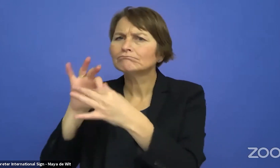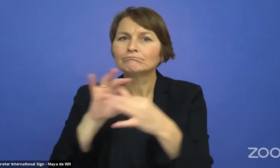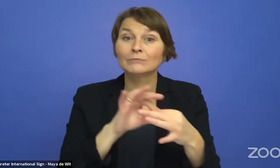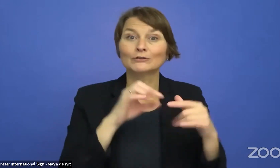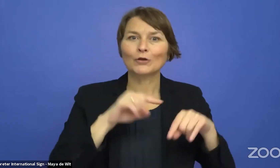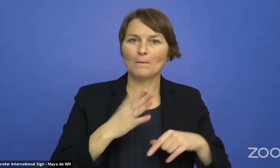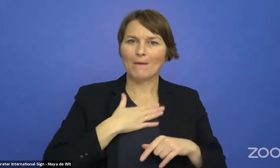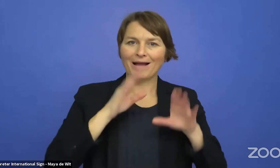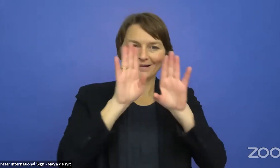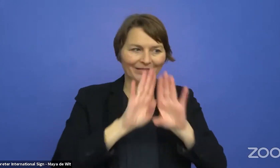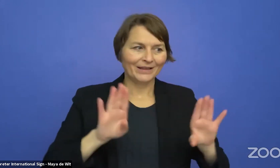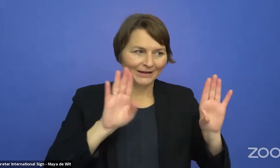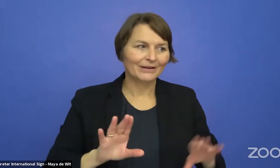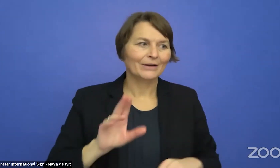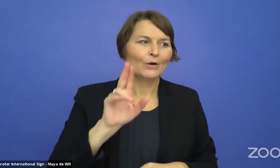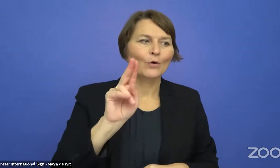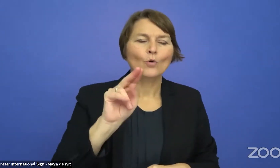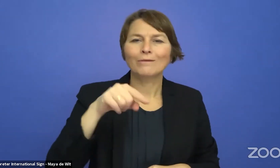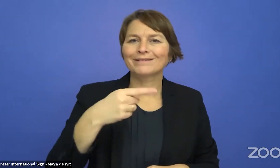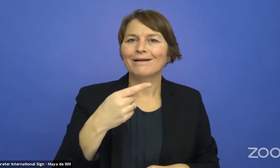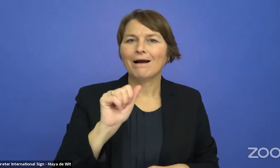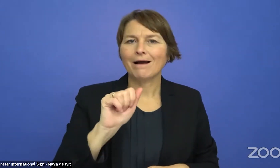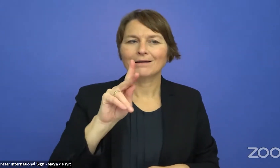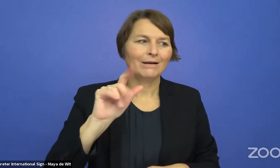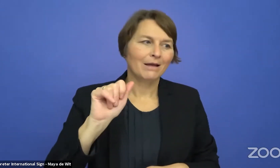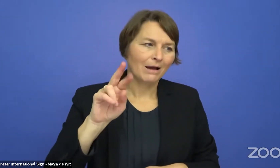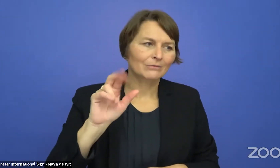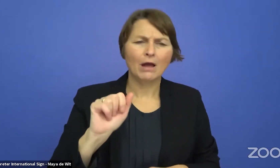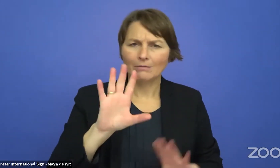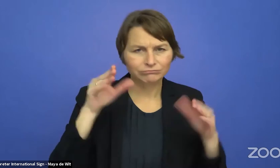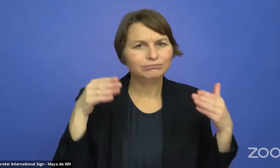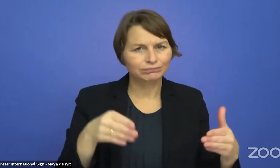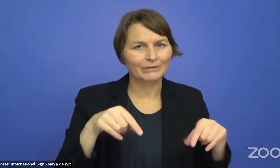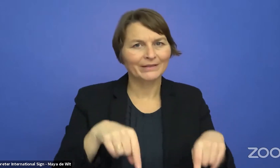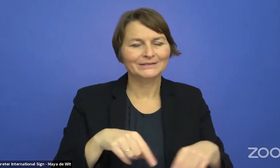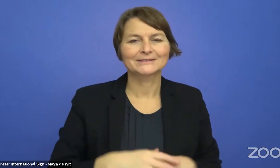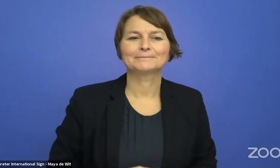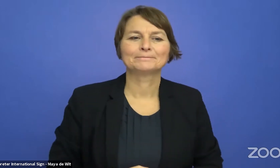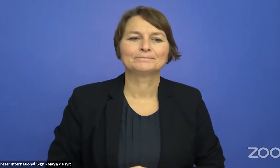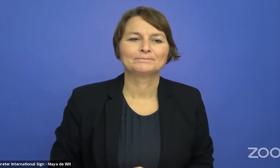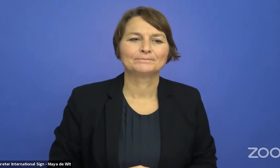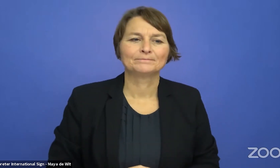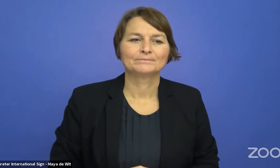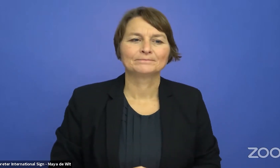back yeah. No, it's, I just, I don't if Yvette wants to add something from South Africa maybe.